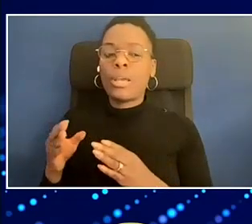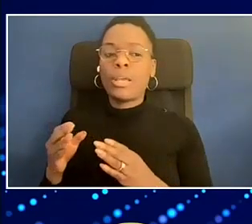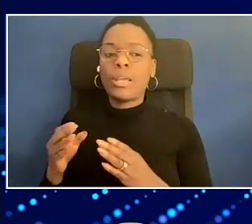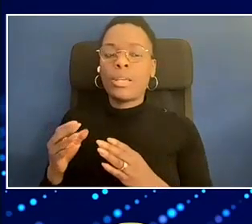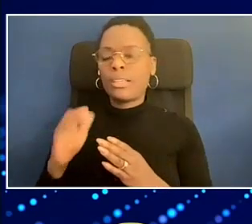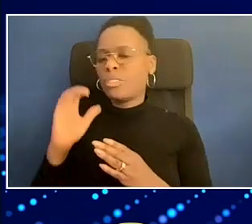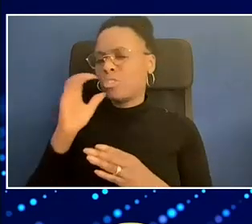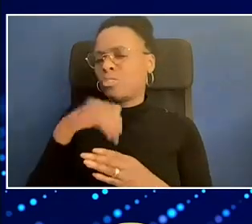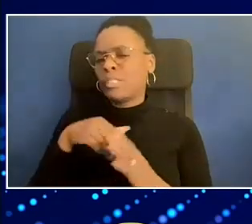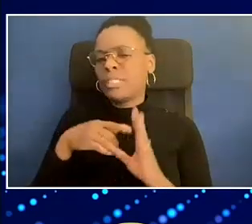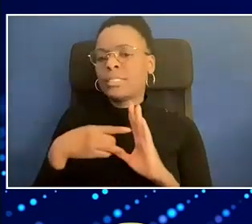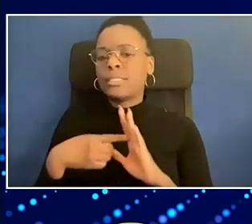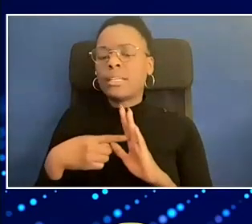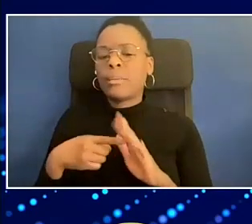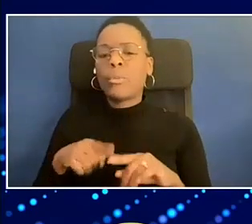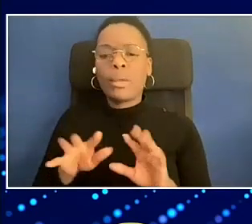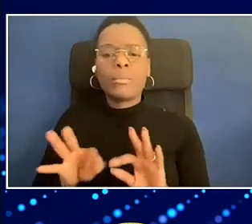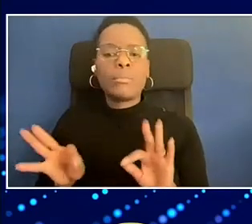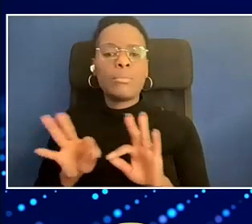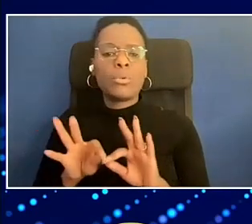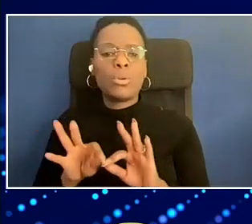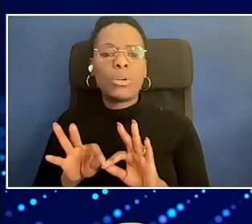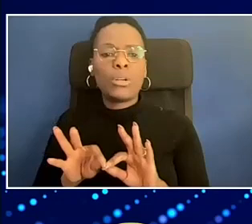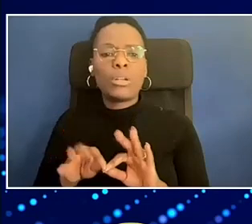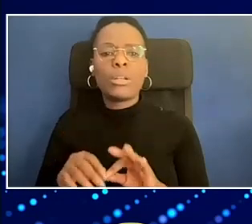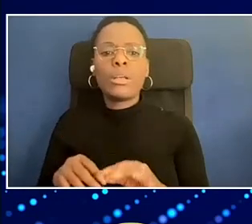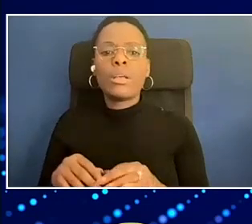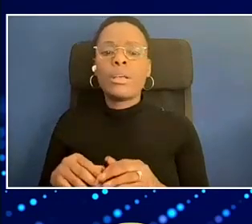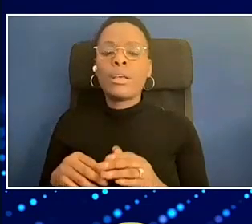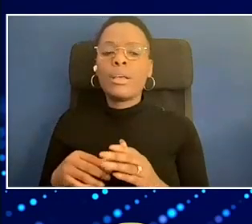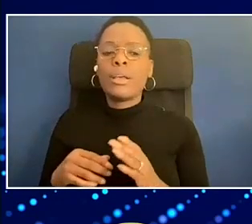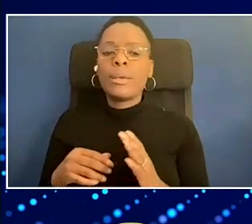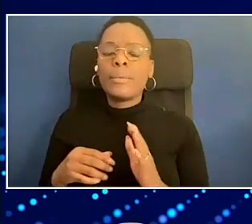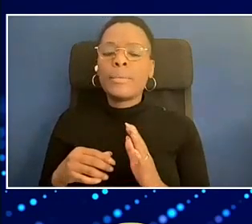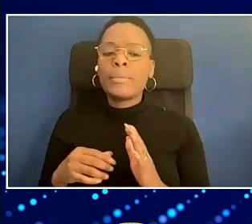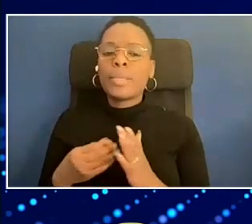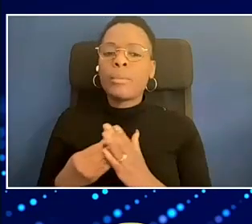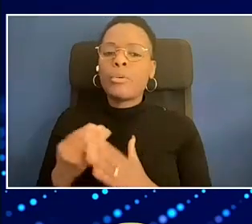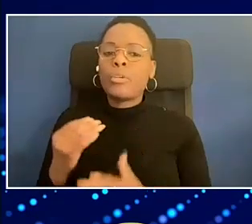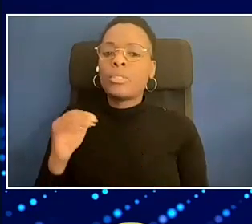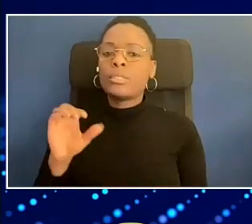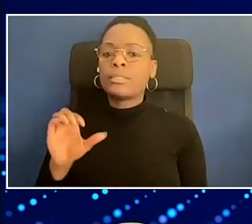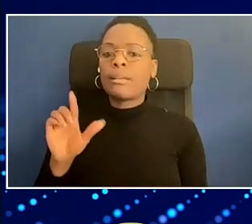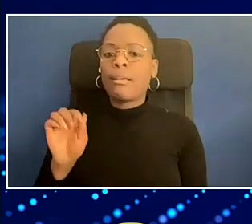frame the issue, clay at a much reduced price, and then they can offer that to